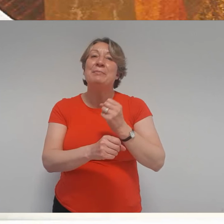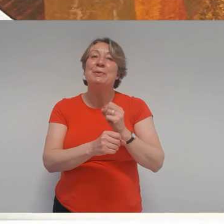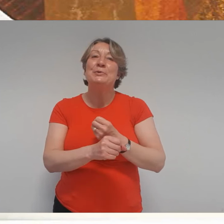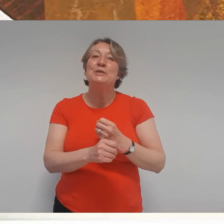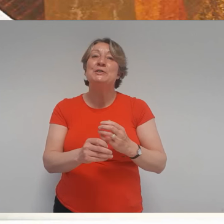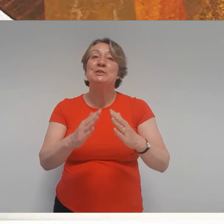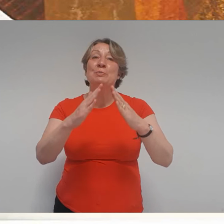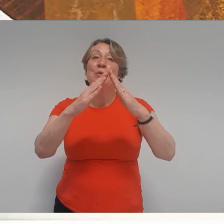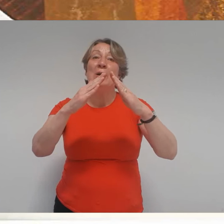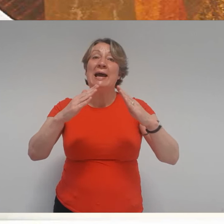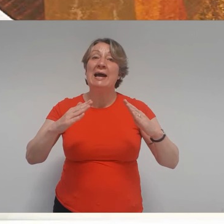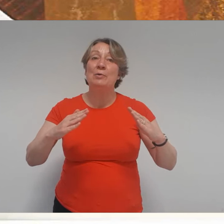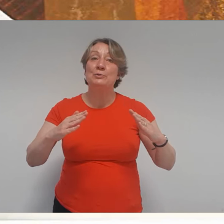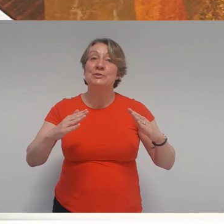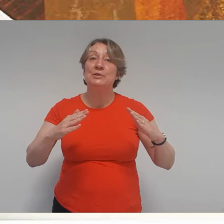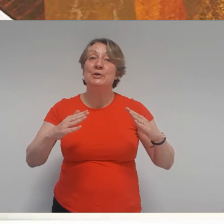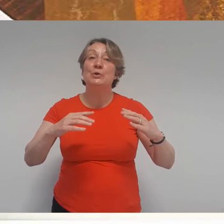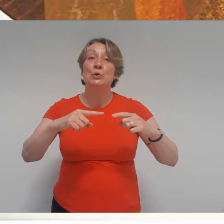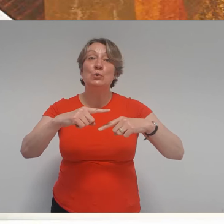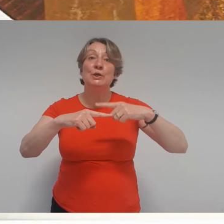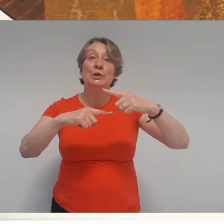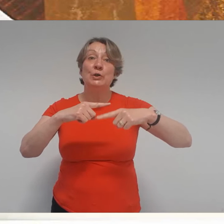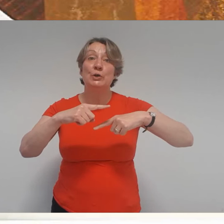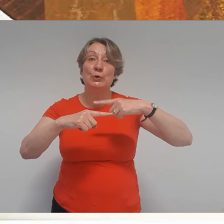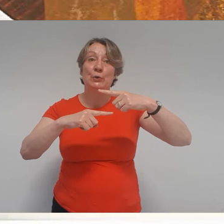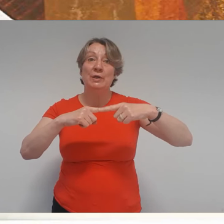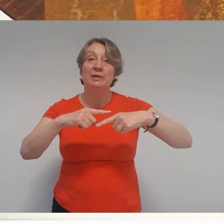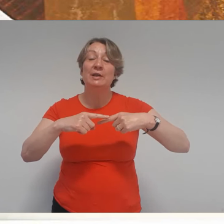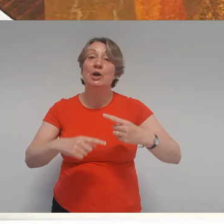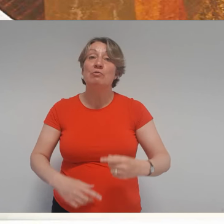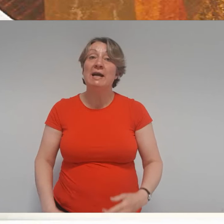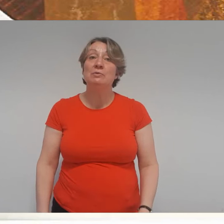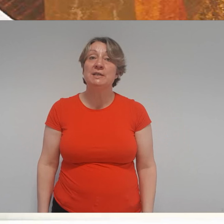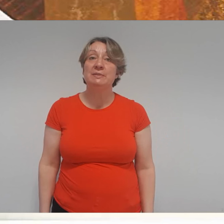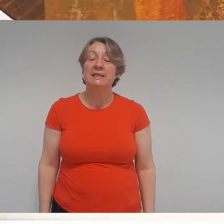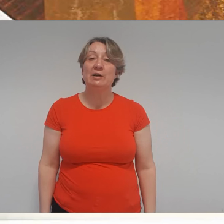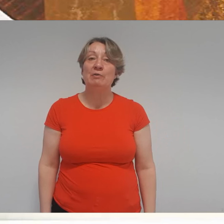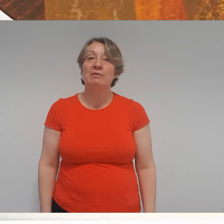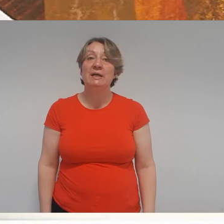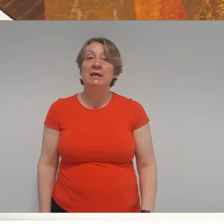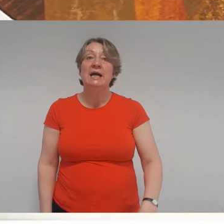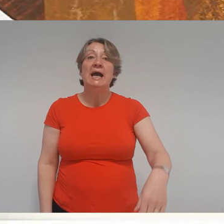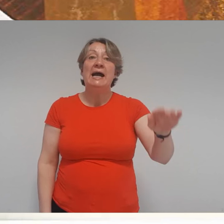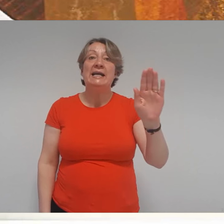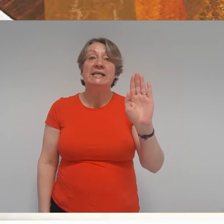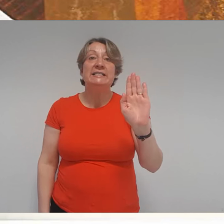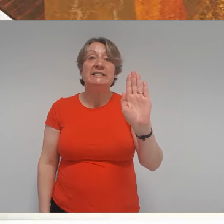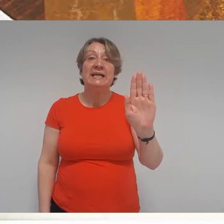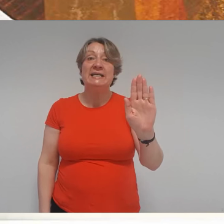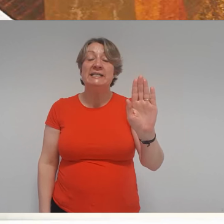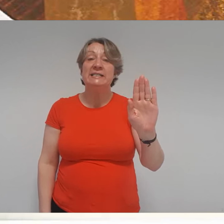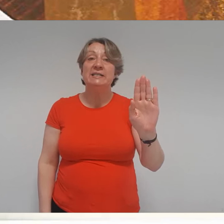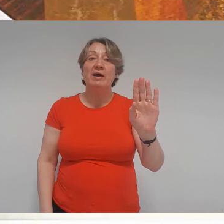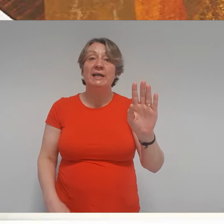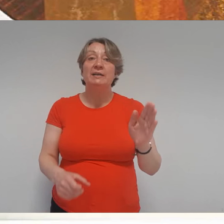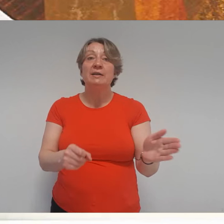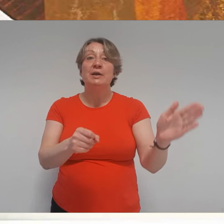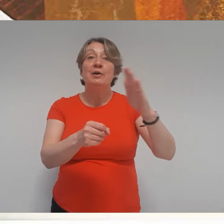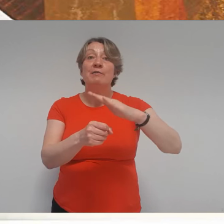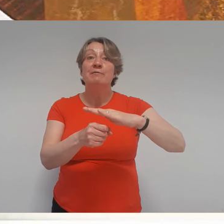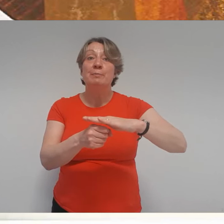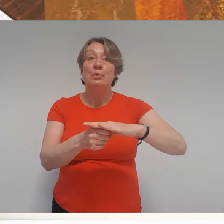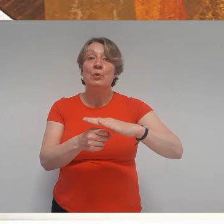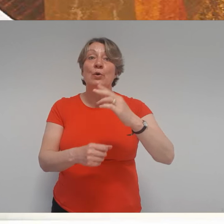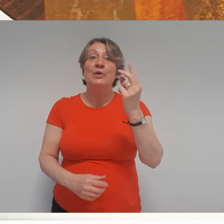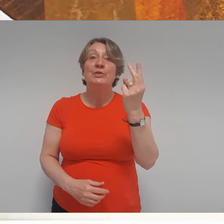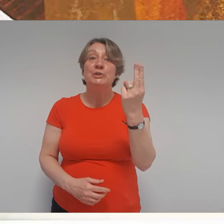he built a small house called a cocoon around himself and he stayed inside for more than